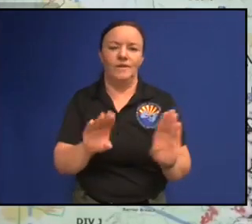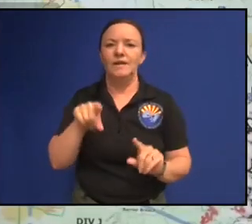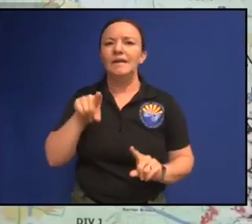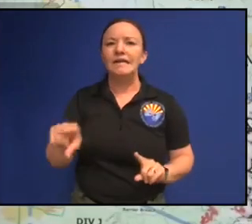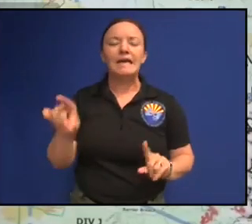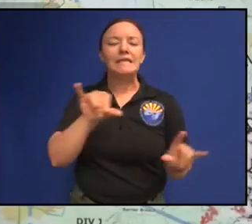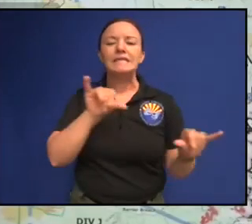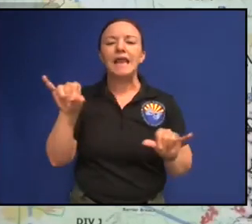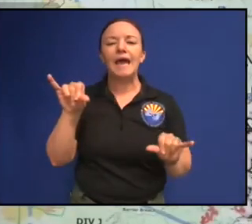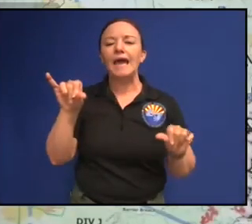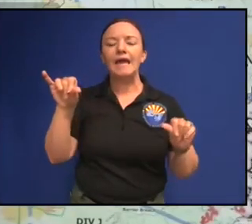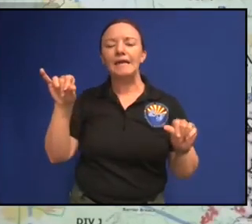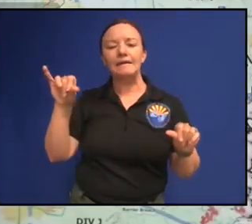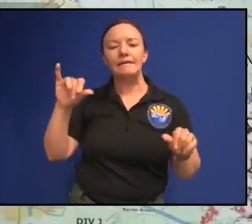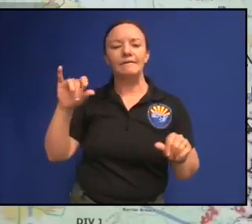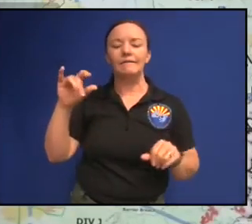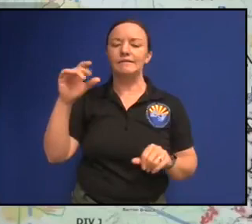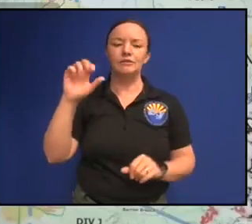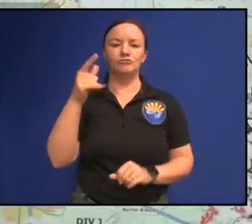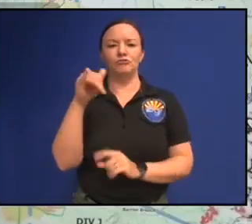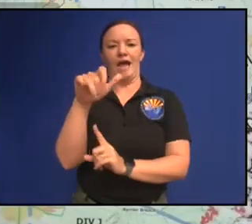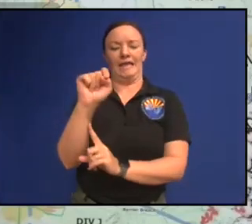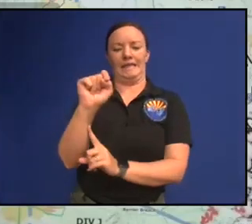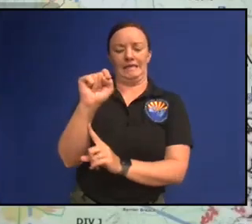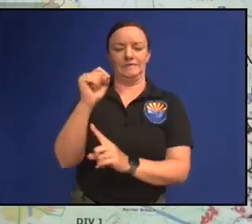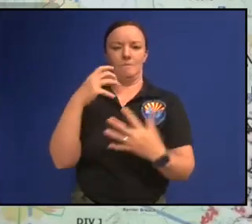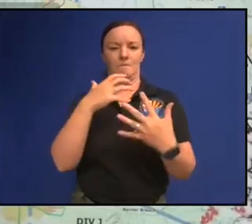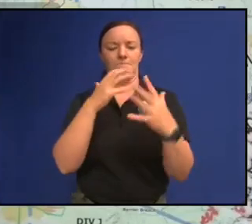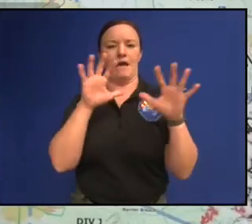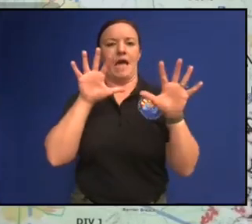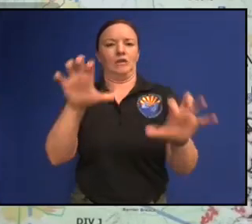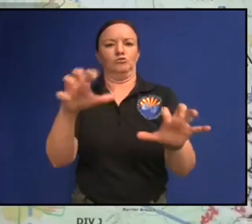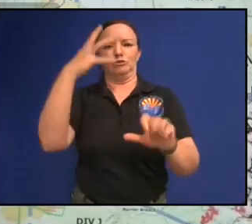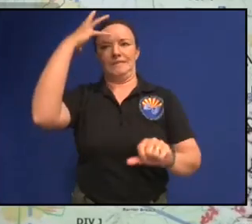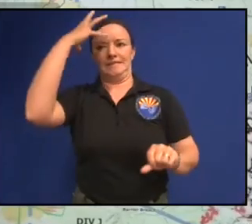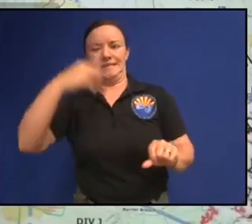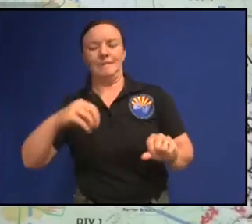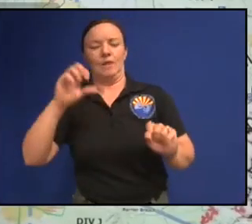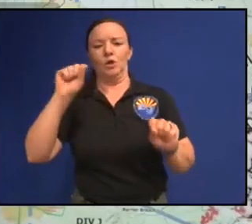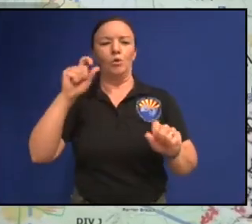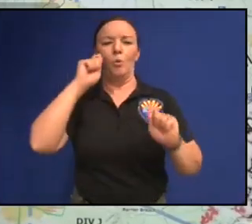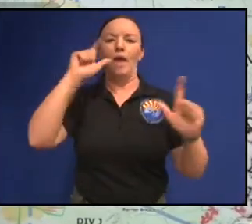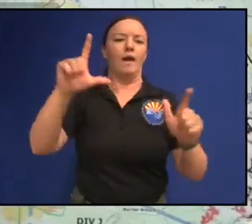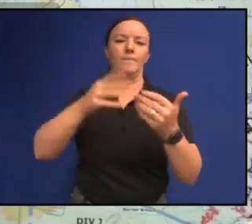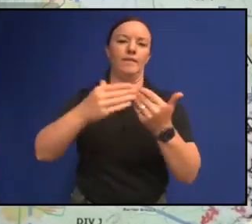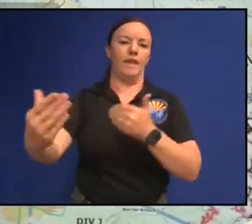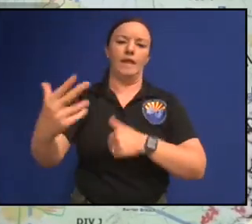NEXT 30 DAYS. SO FOLKS HAVE ASKED, WHAT DOES IT LOOK LIKE UP THERE?